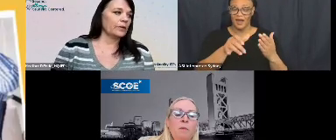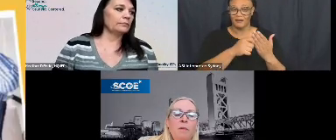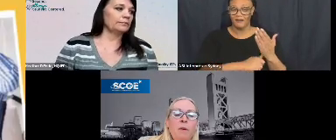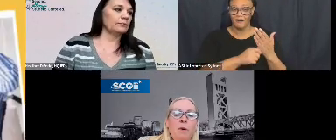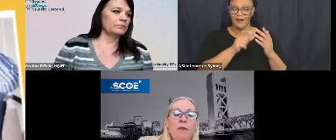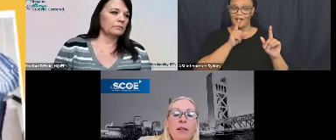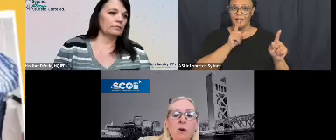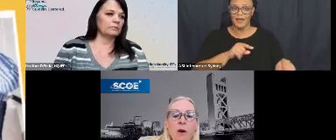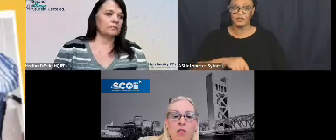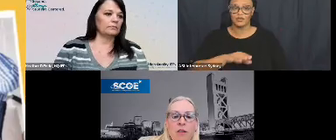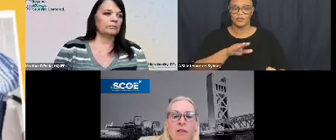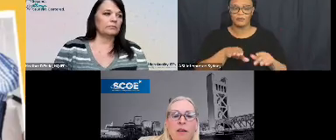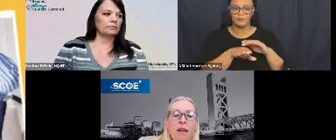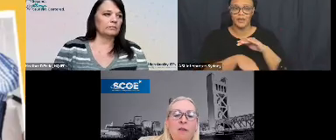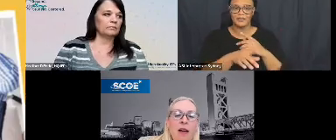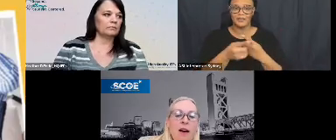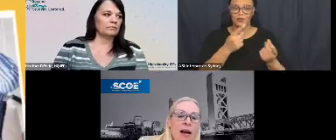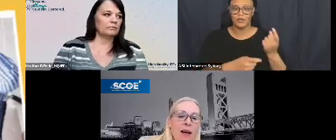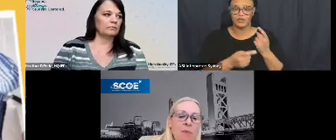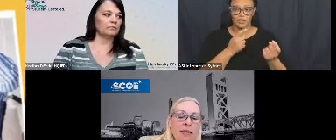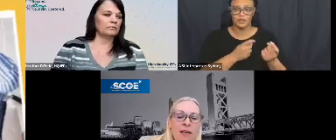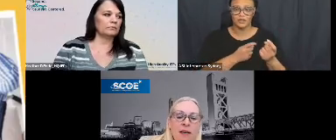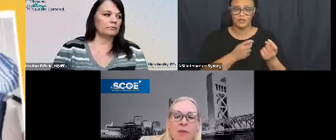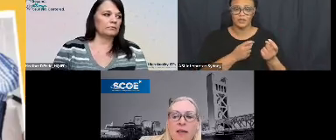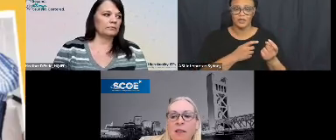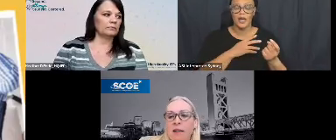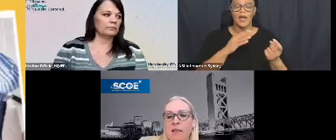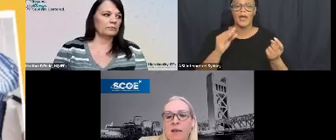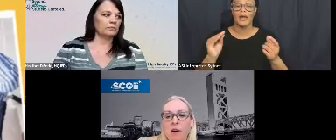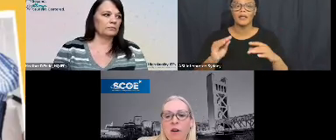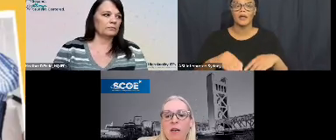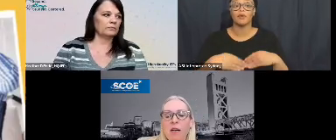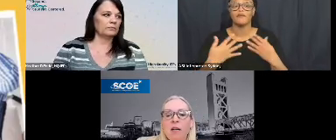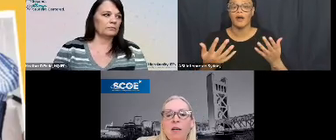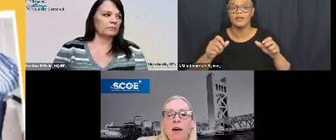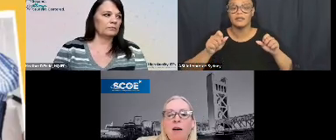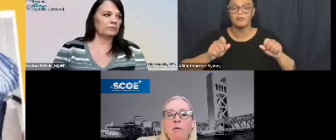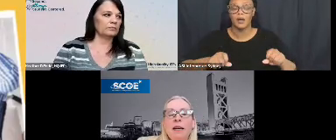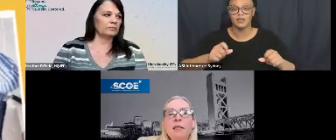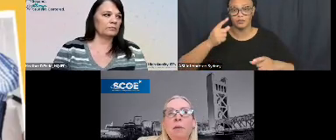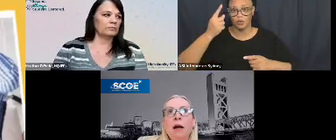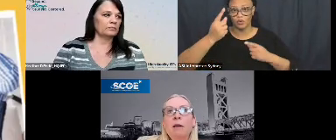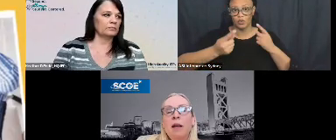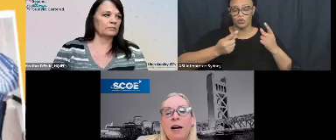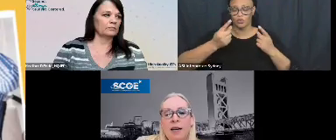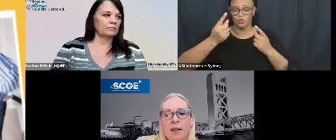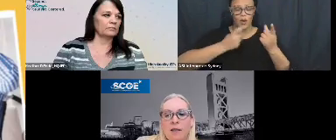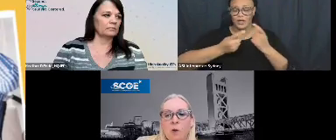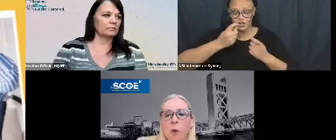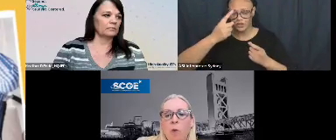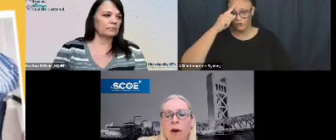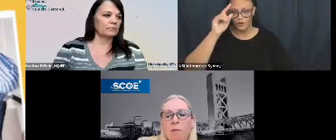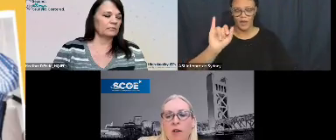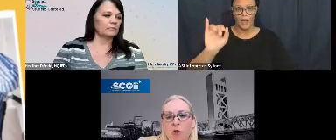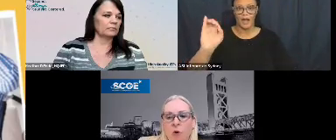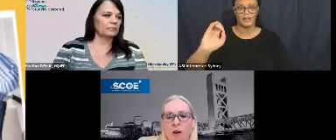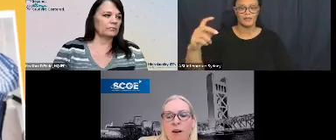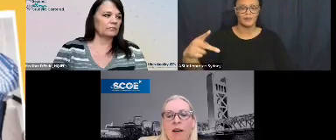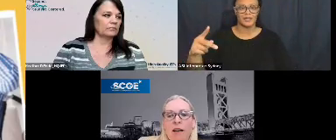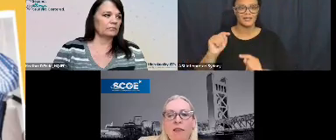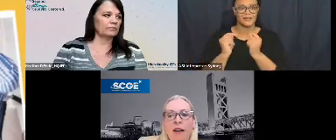um provides questions that IEP teams can consider. Uh because the bottom line is we want to make sure